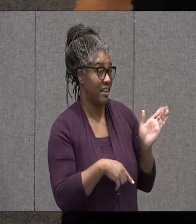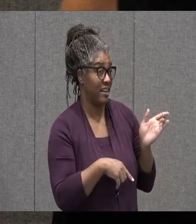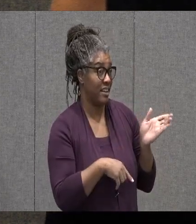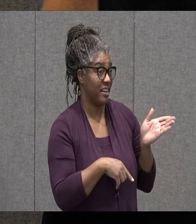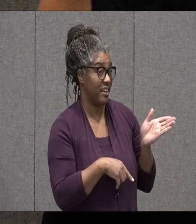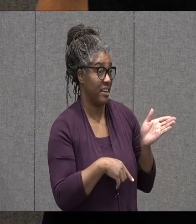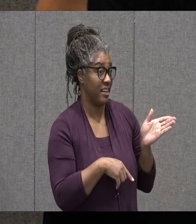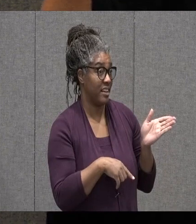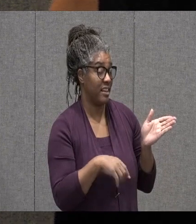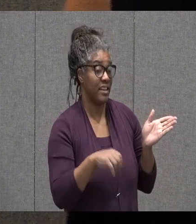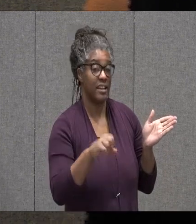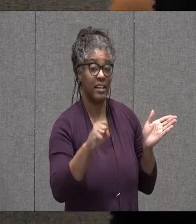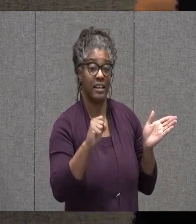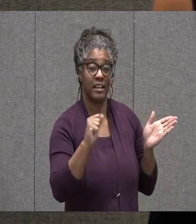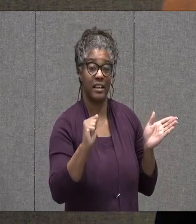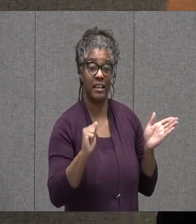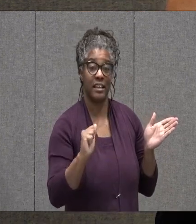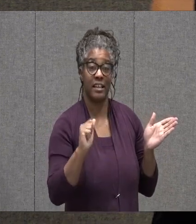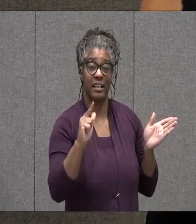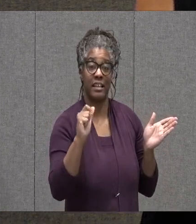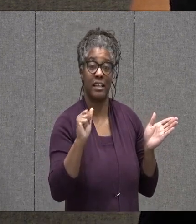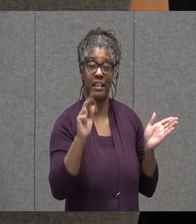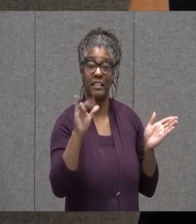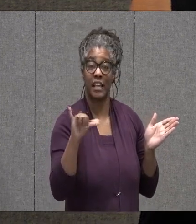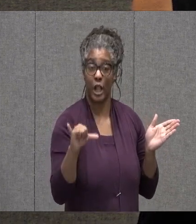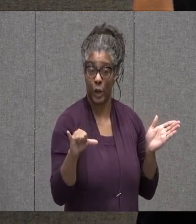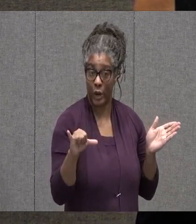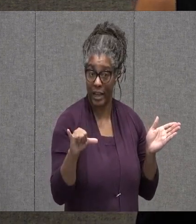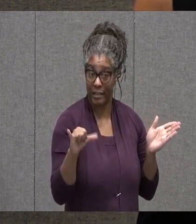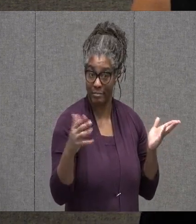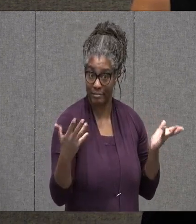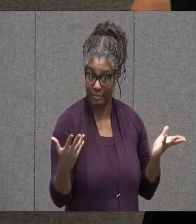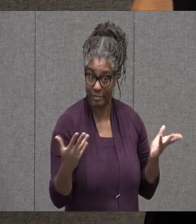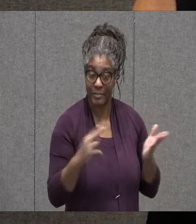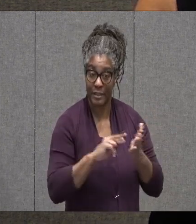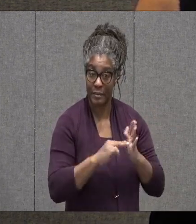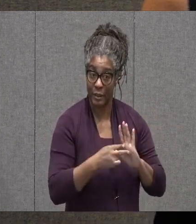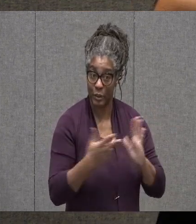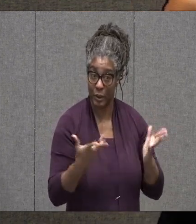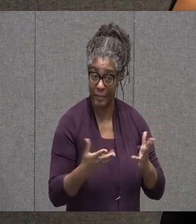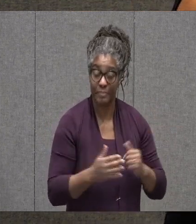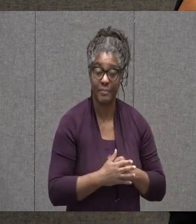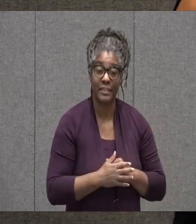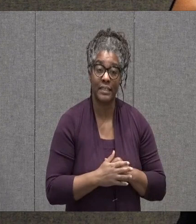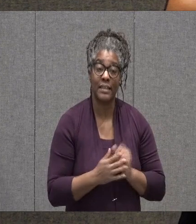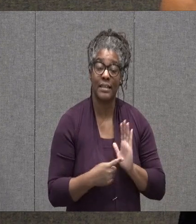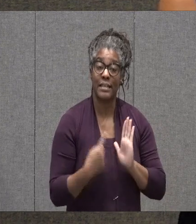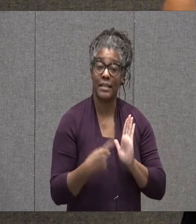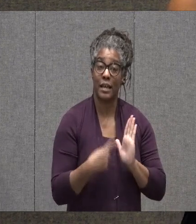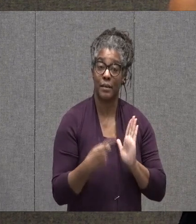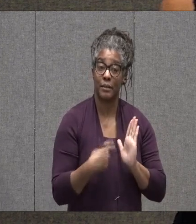This is the word salary. So, sometimes when adults have a career,